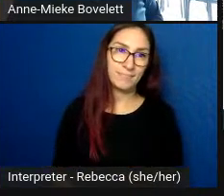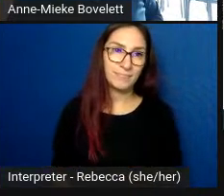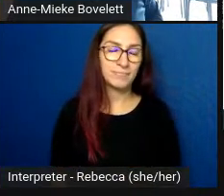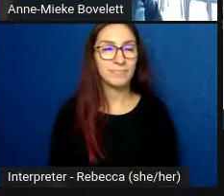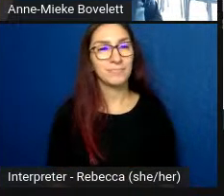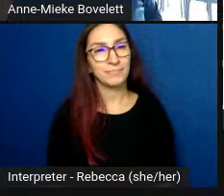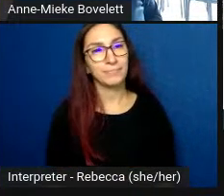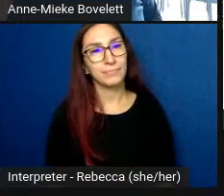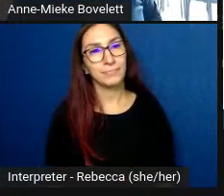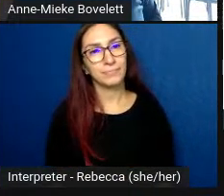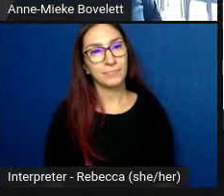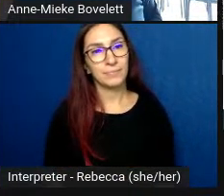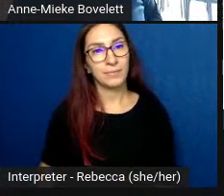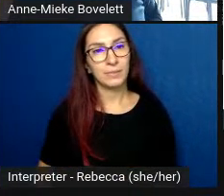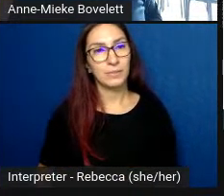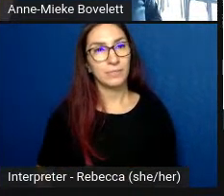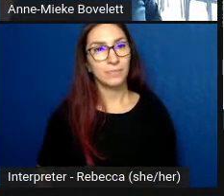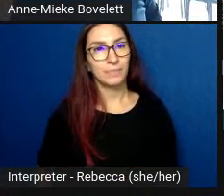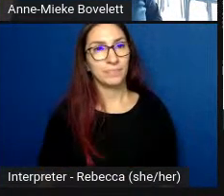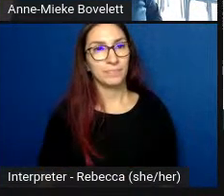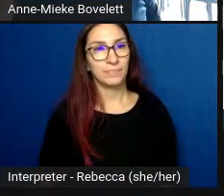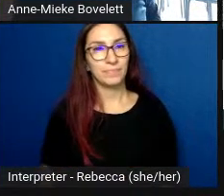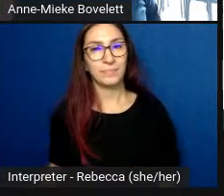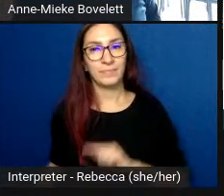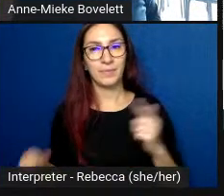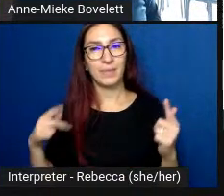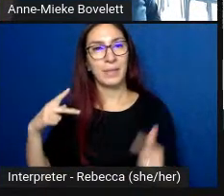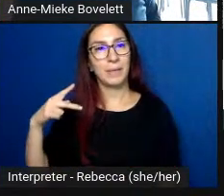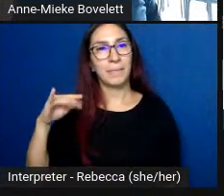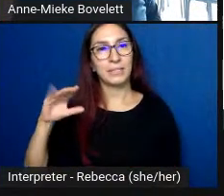That is where people go and that is where they leave their money.